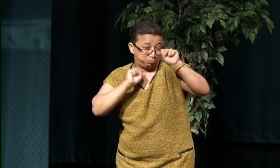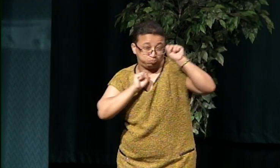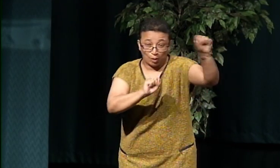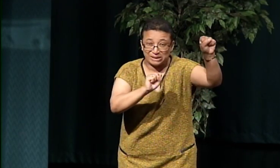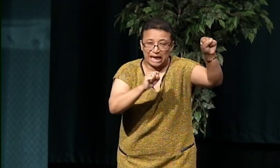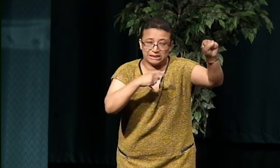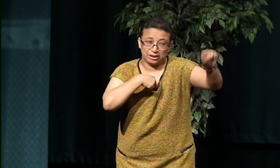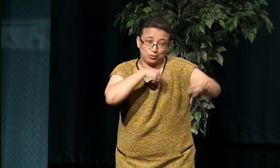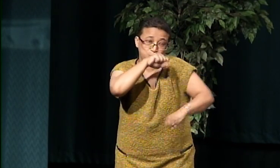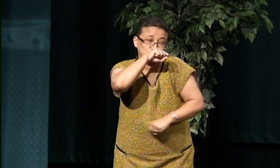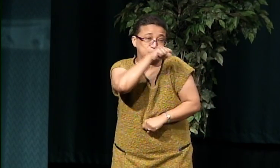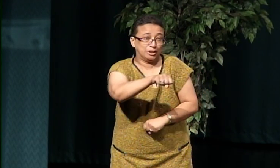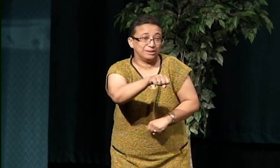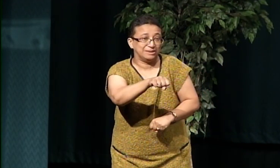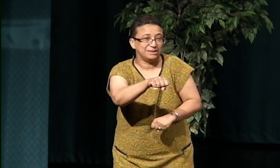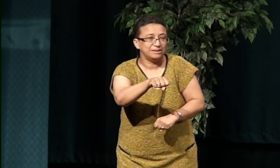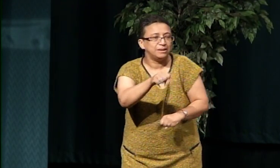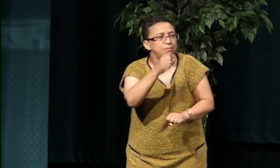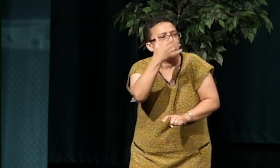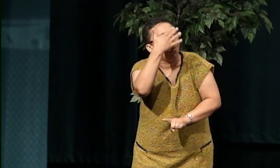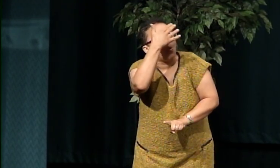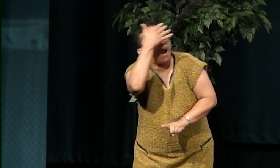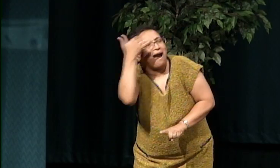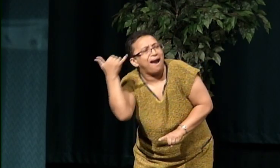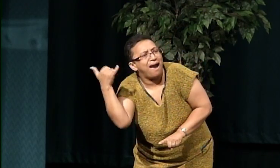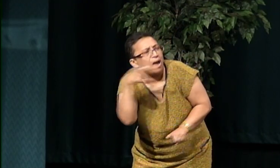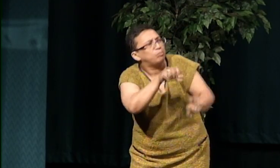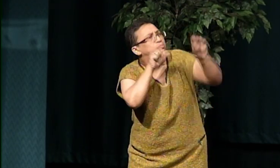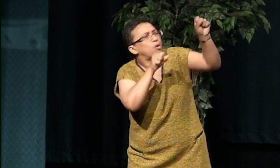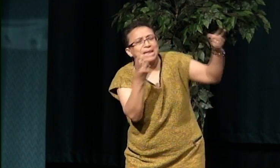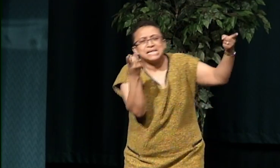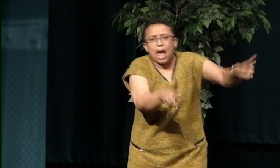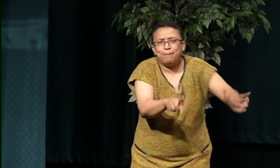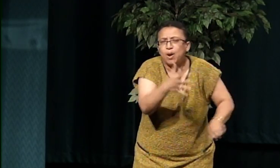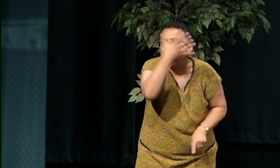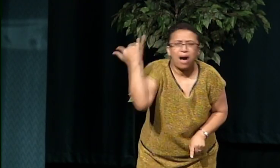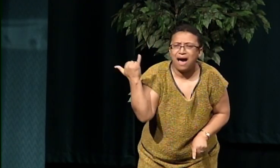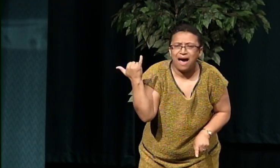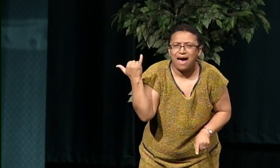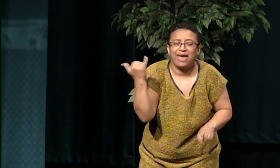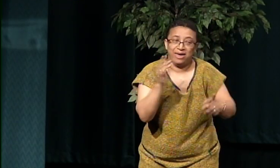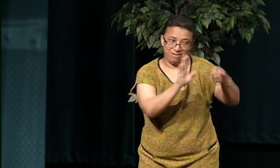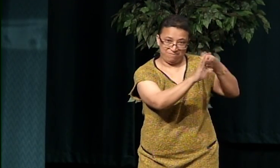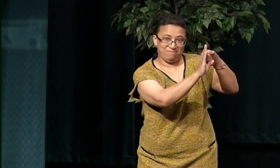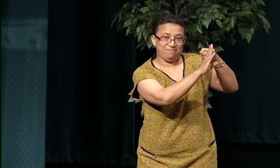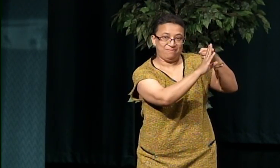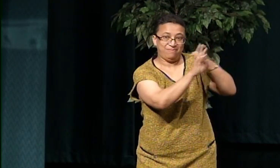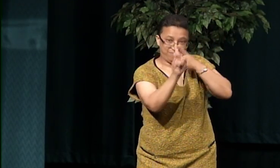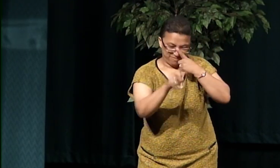And I love in particular the French revolution and the protest that took place.